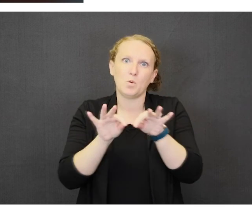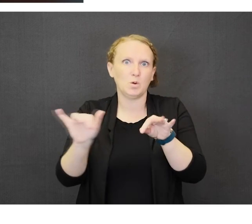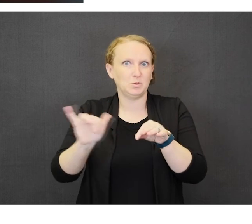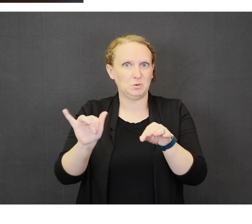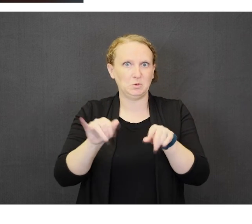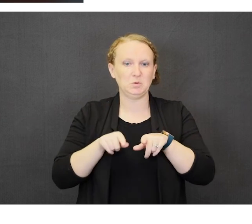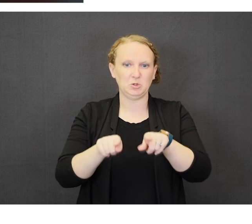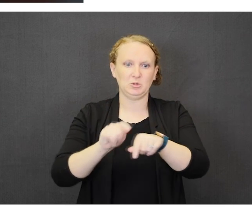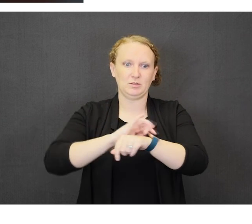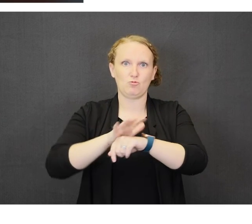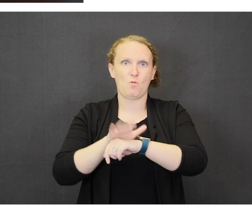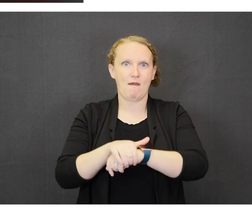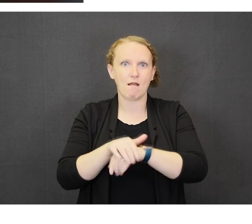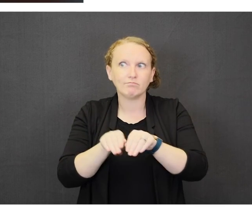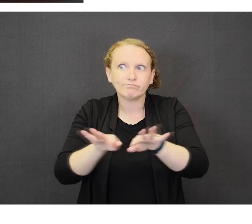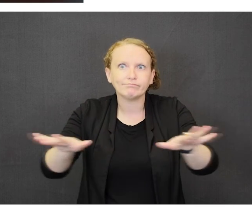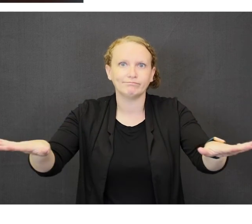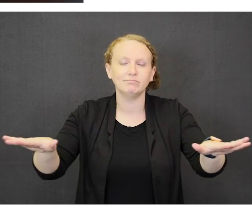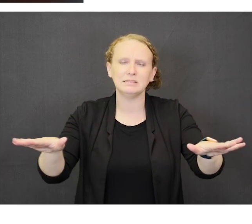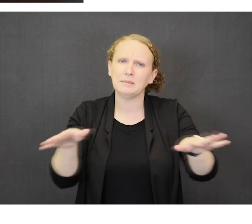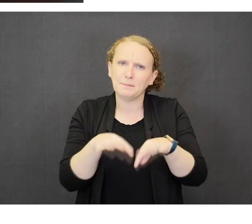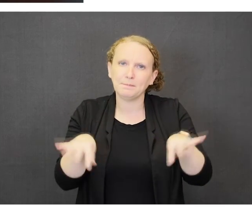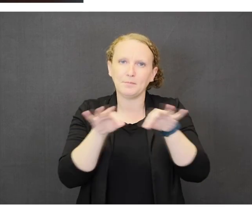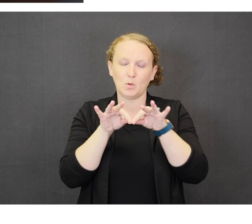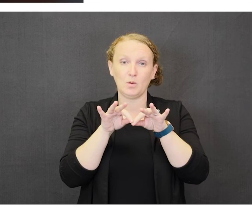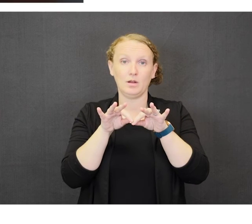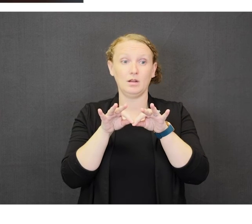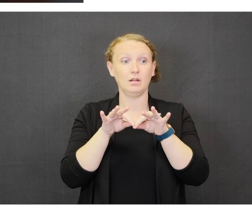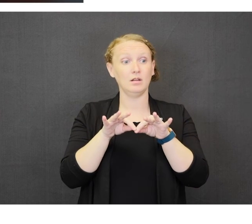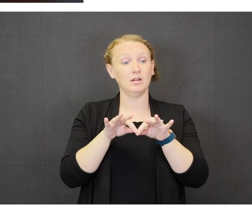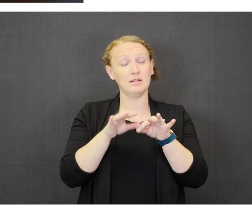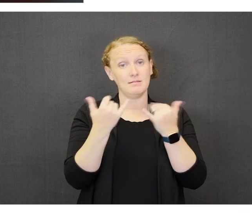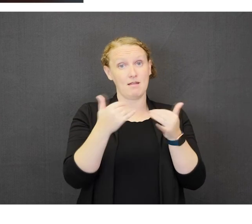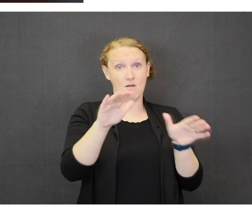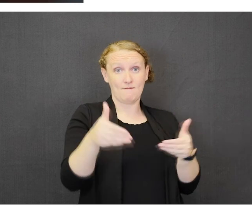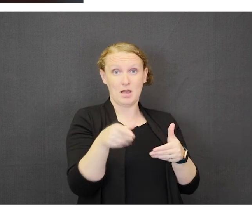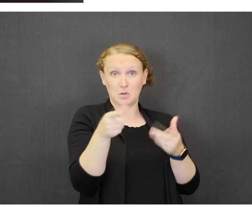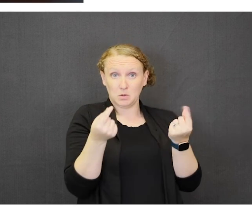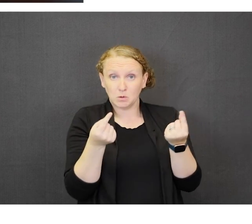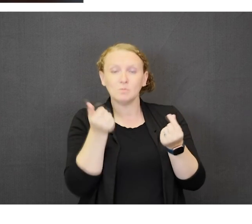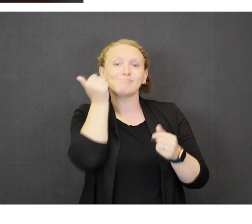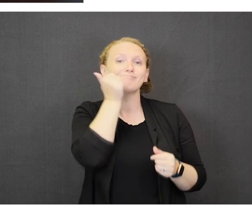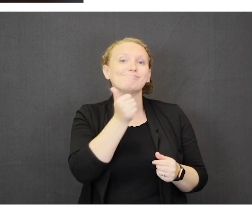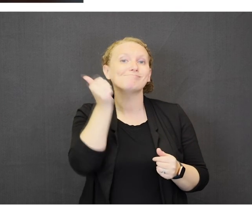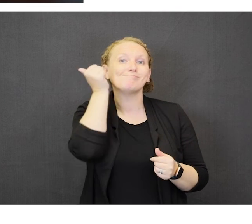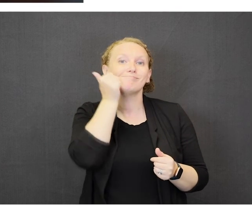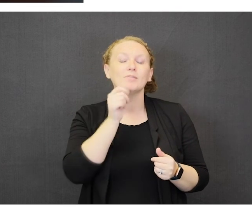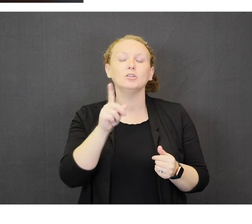I want you to take time throughout your day and just check in with yourself Just maybe even ask